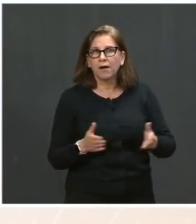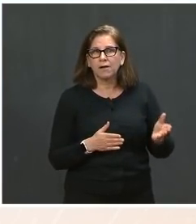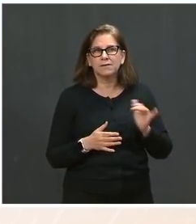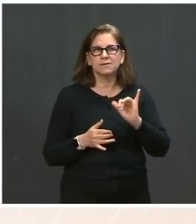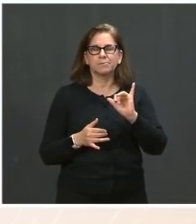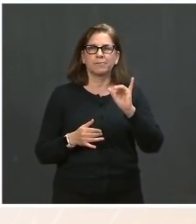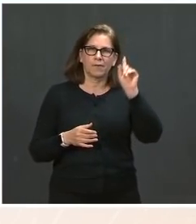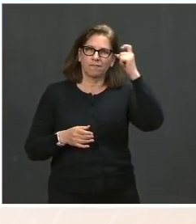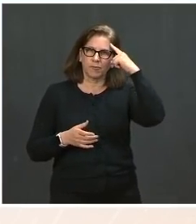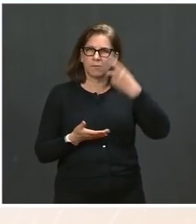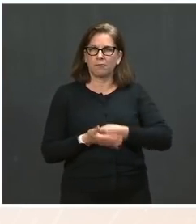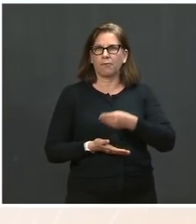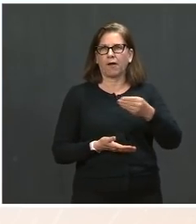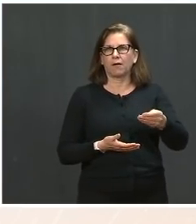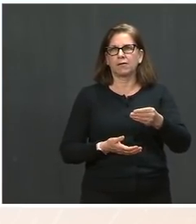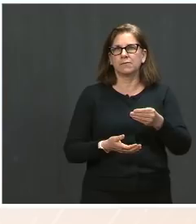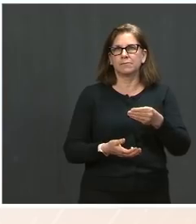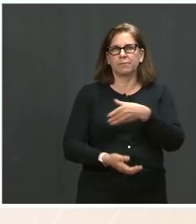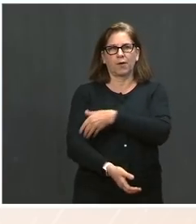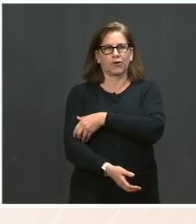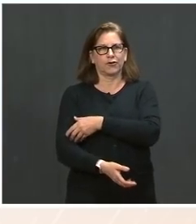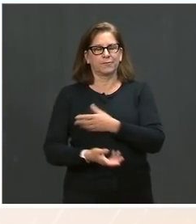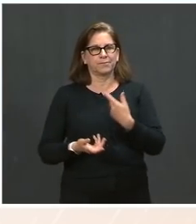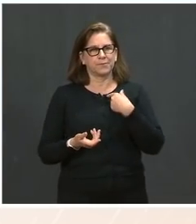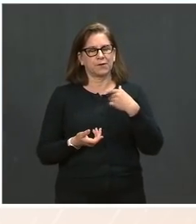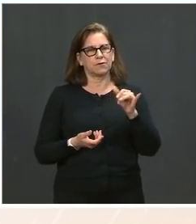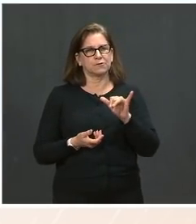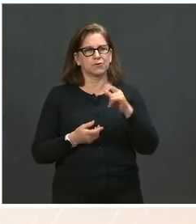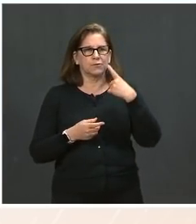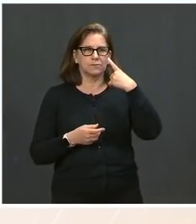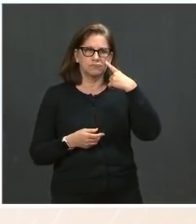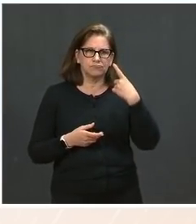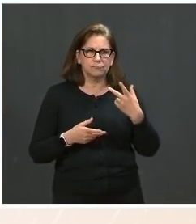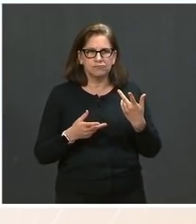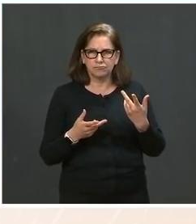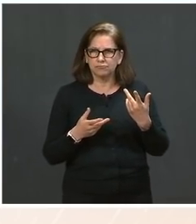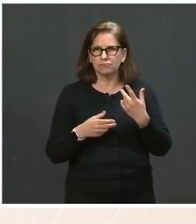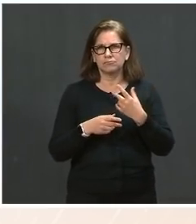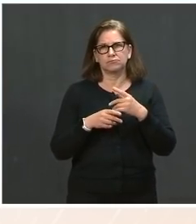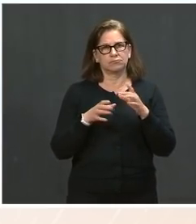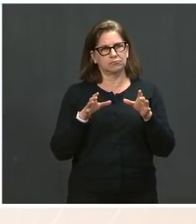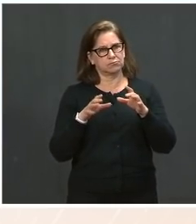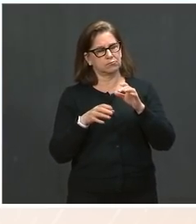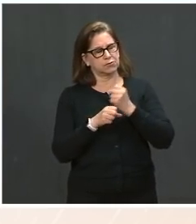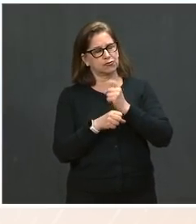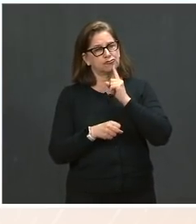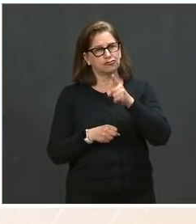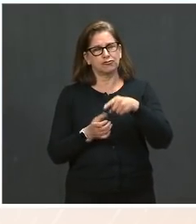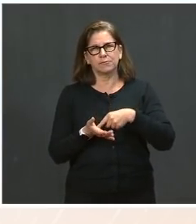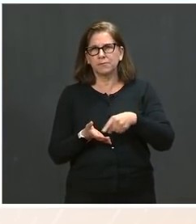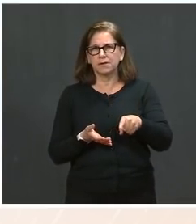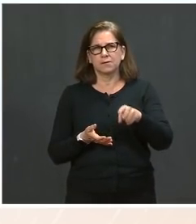We want to make sure that we create good-paying jobs for all kinds of people in every pocket of America,